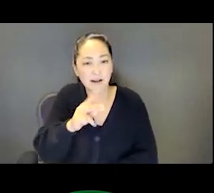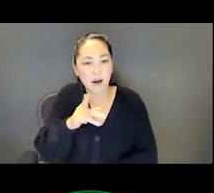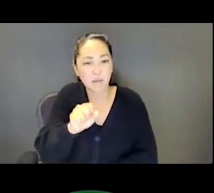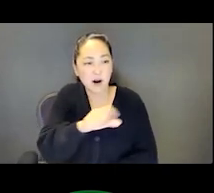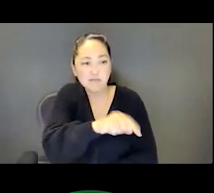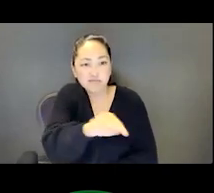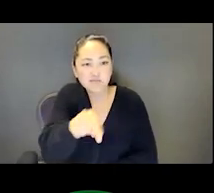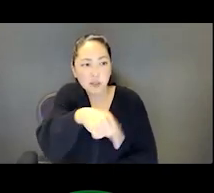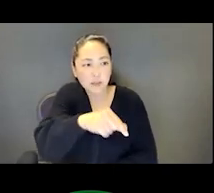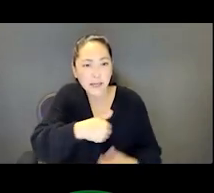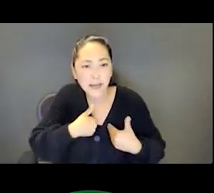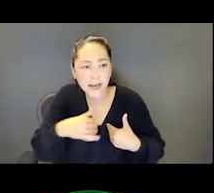Are you seeing that start to expand?